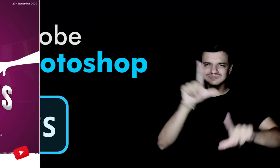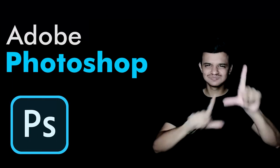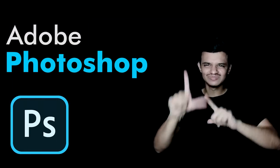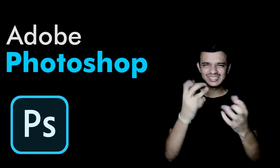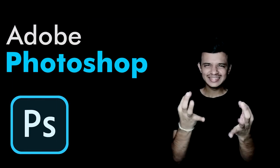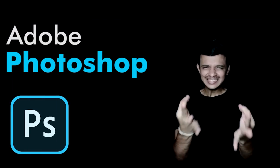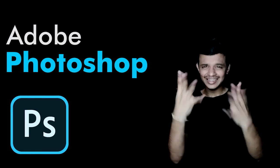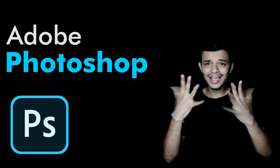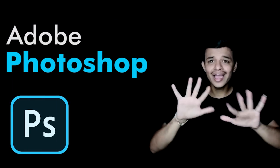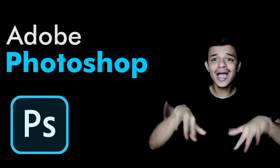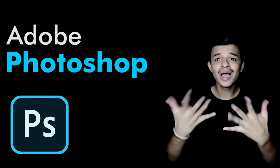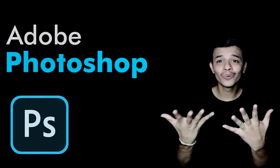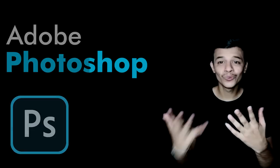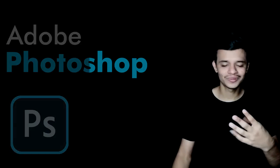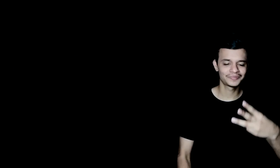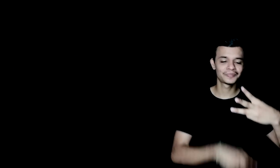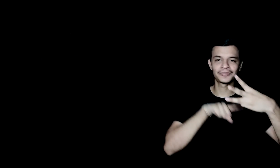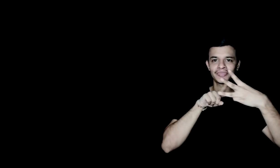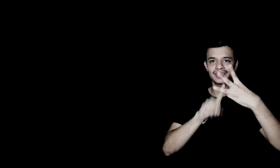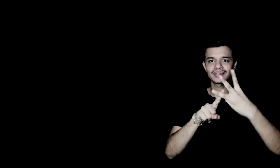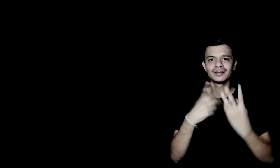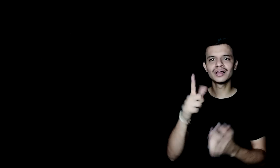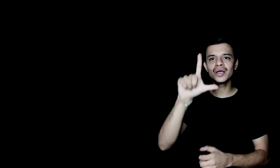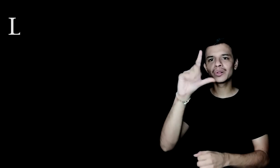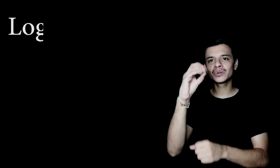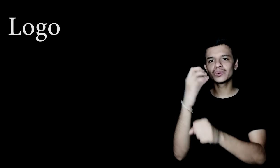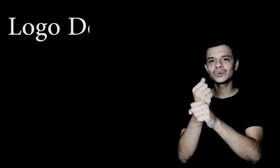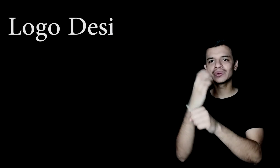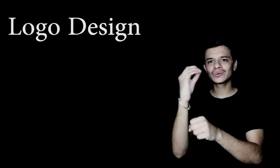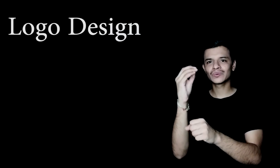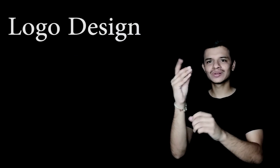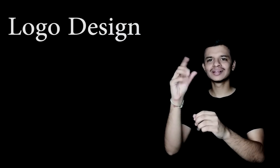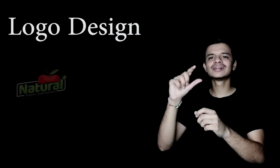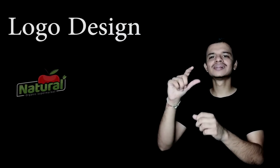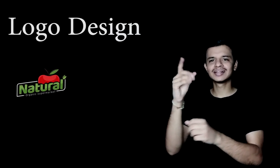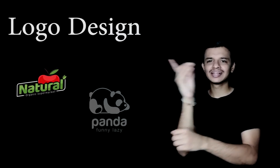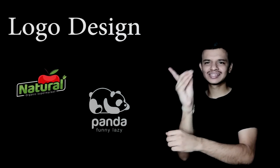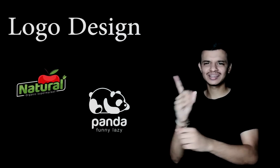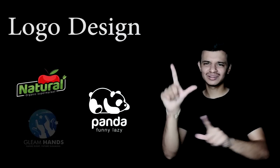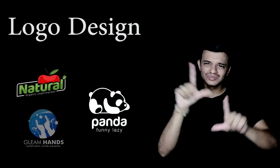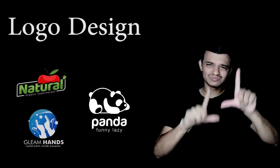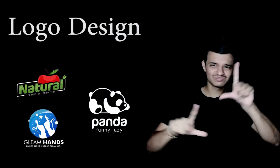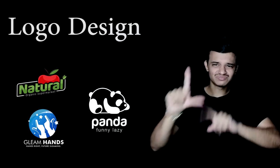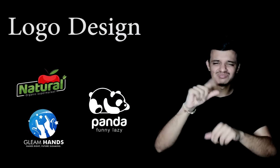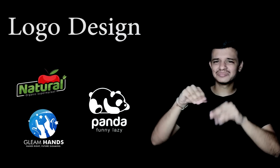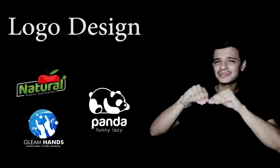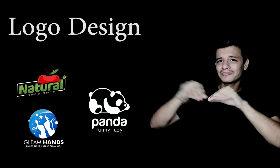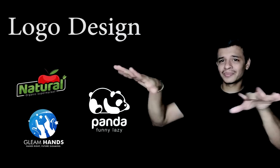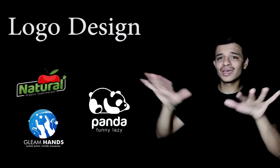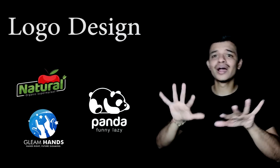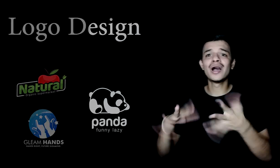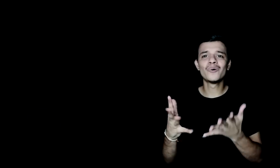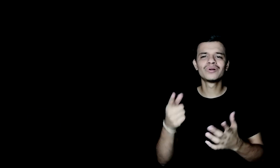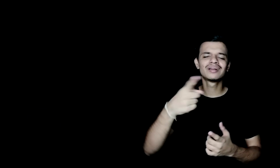How to create it? 3). How to Create Logo Design?